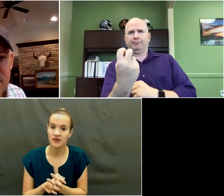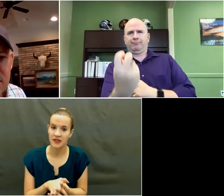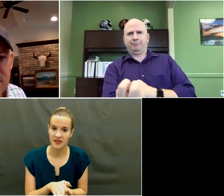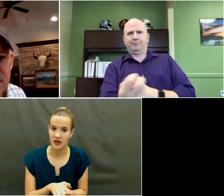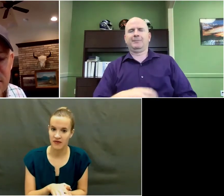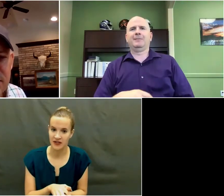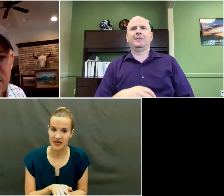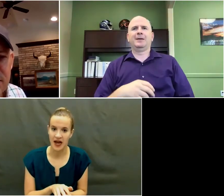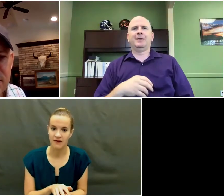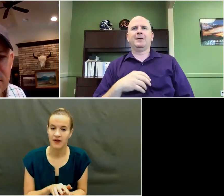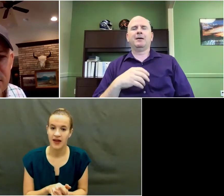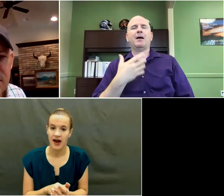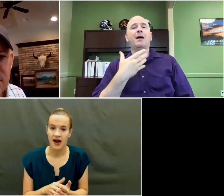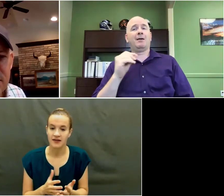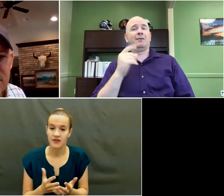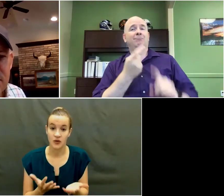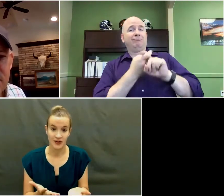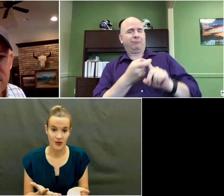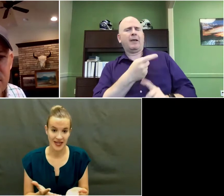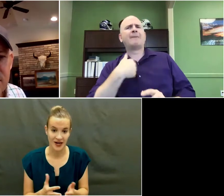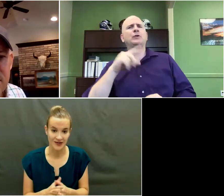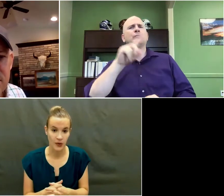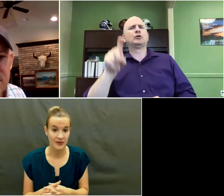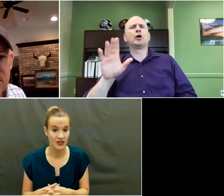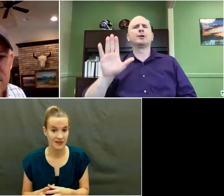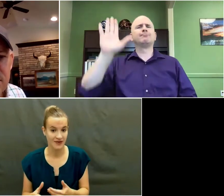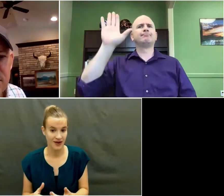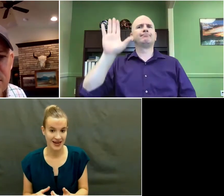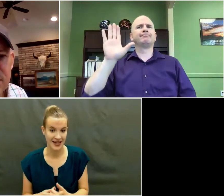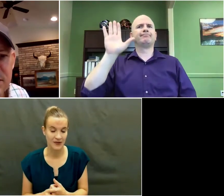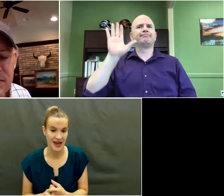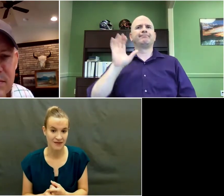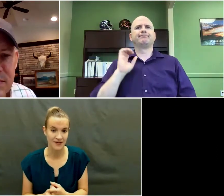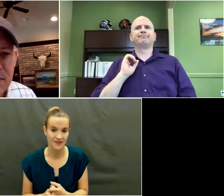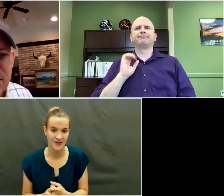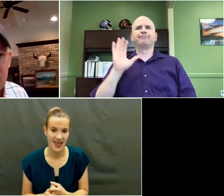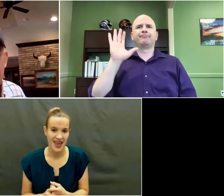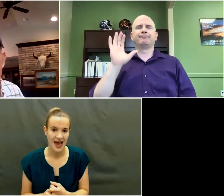this was a University of students who could hear, so it was just my friend and I that were Deaf. I